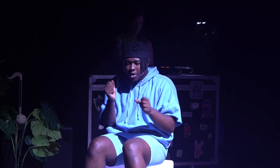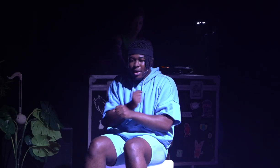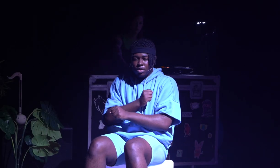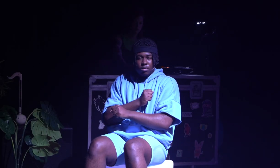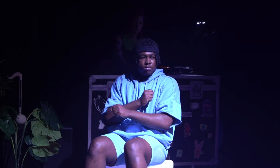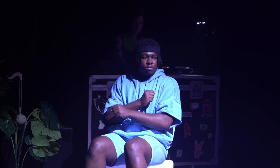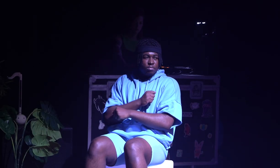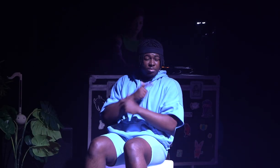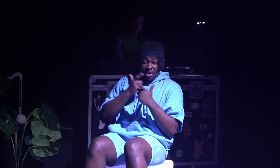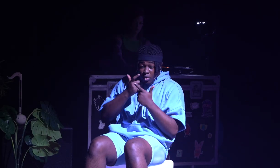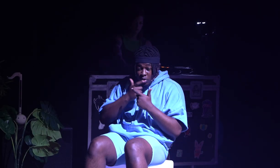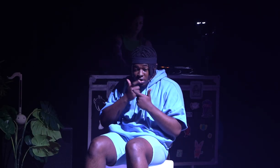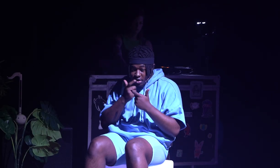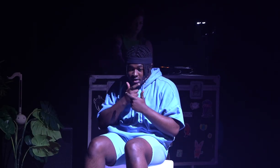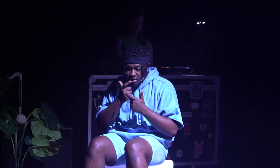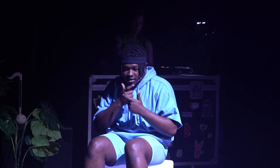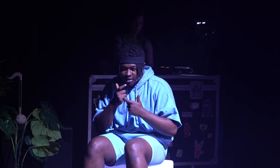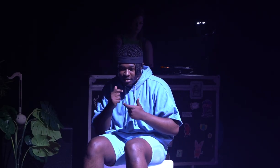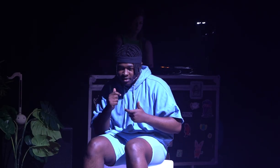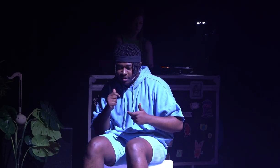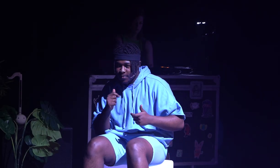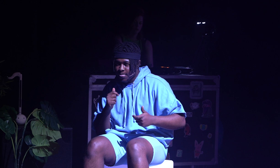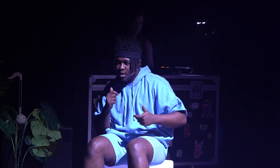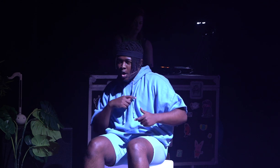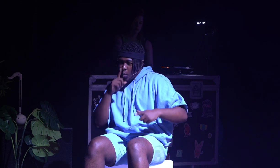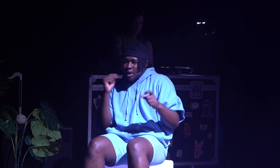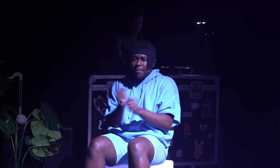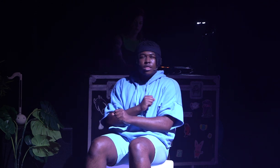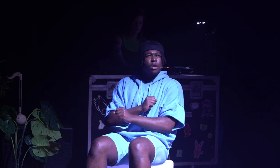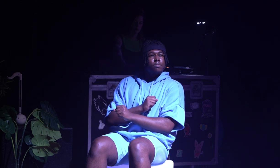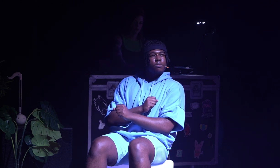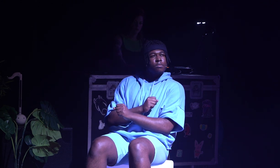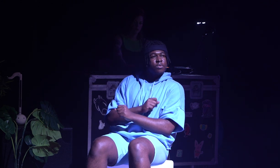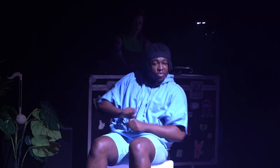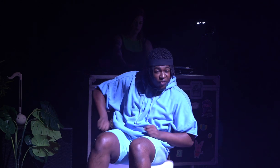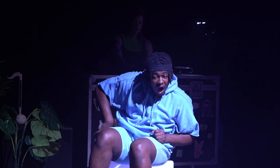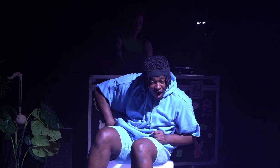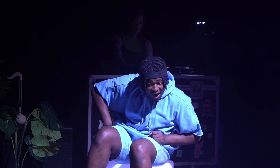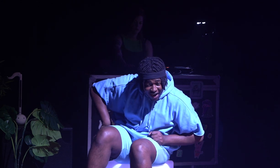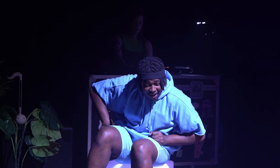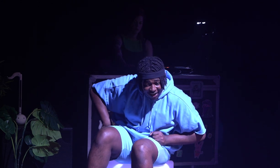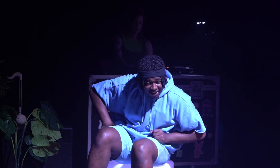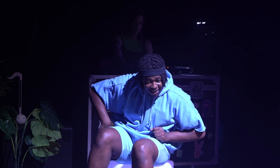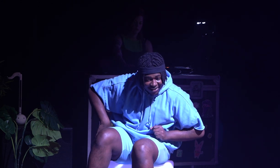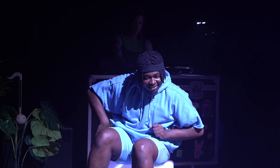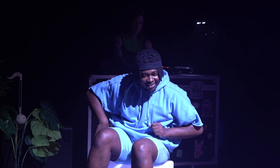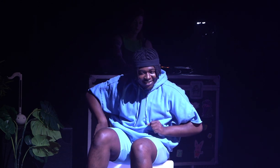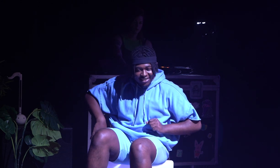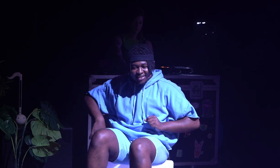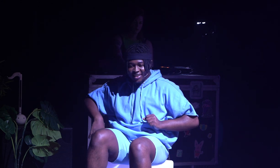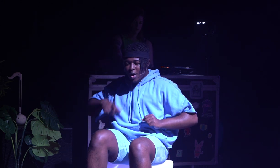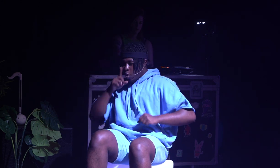We can make them giggle. We can make them fart.